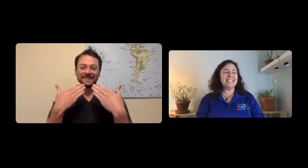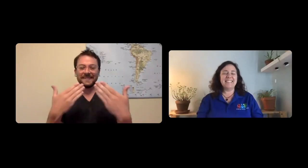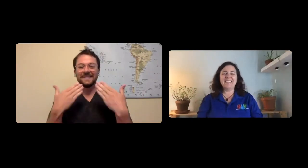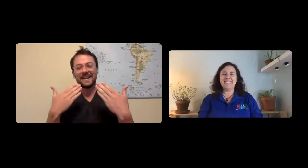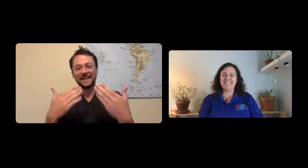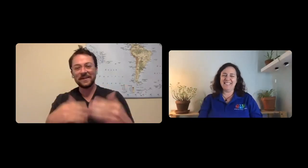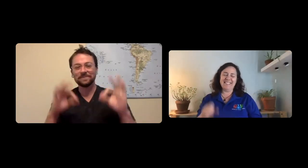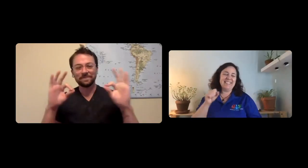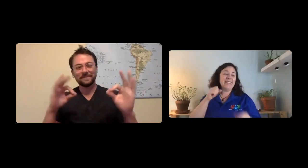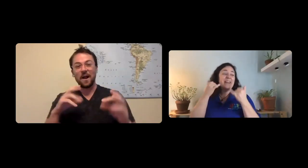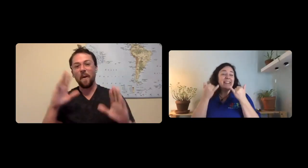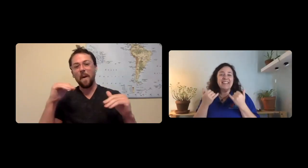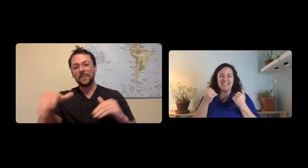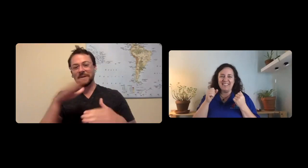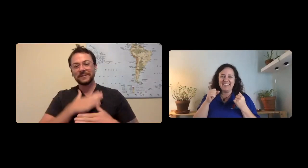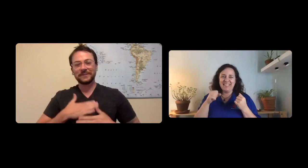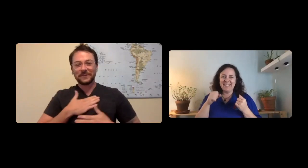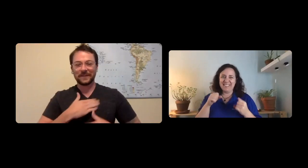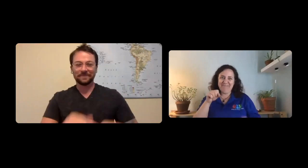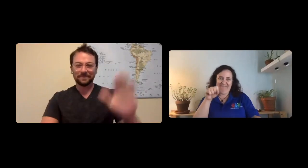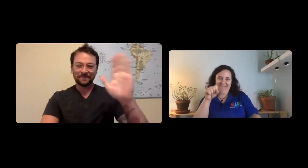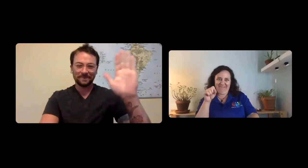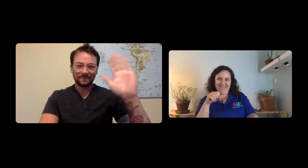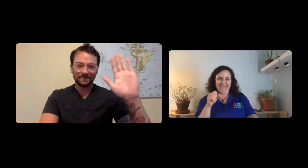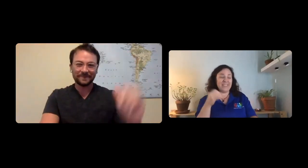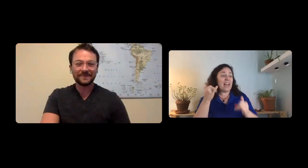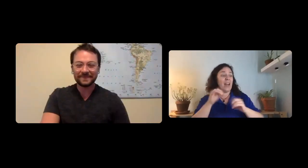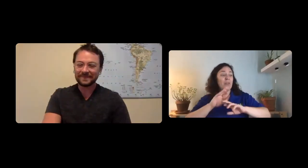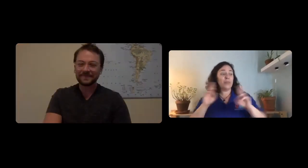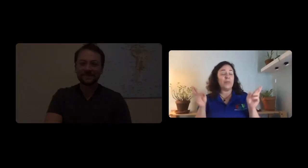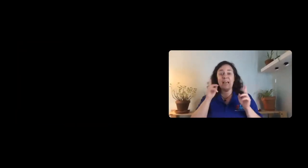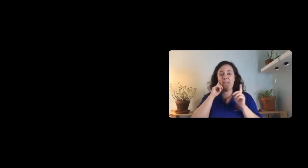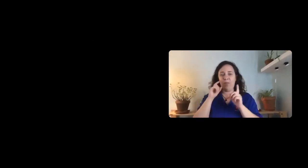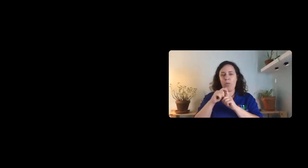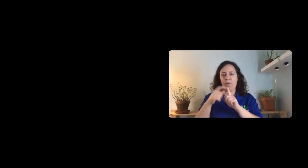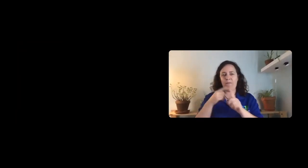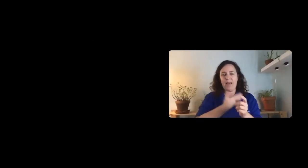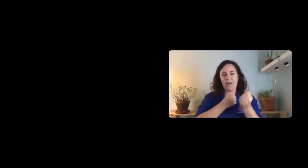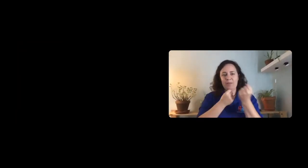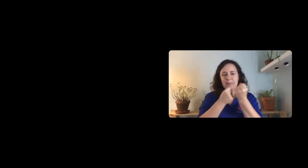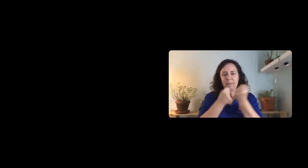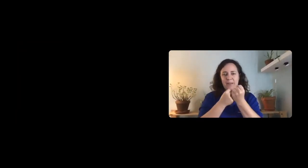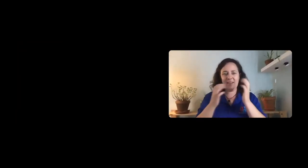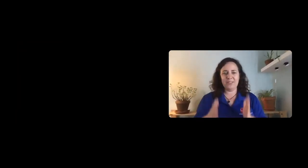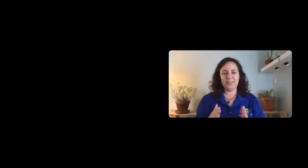So thank you to this support services personnel for today's session and Blake, thank you so much for your presence today!